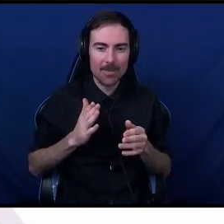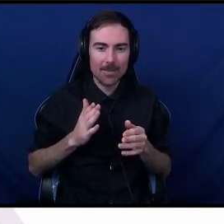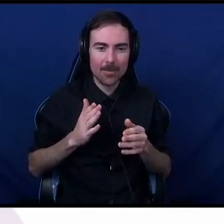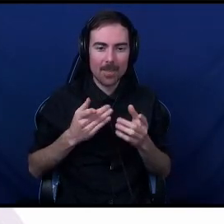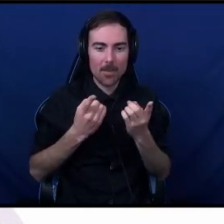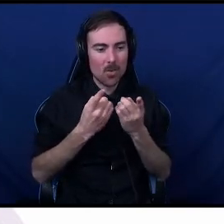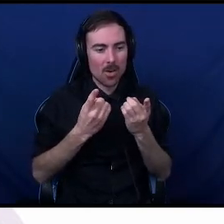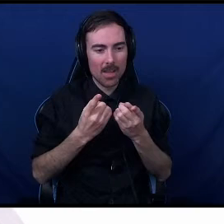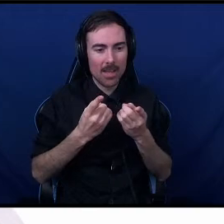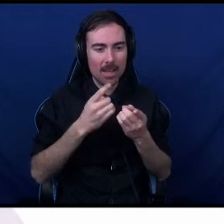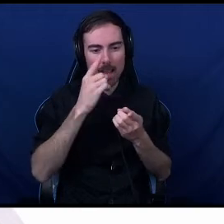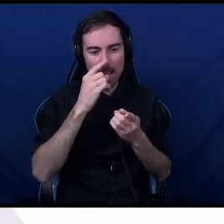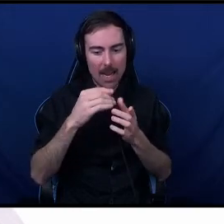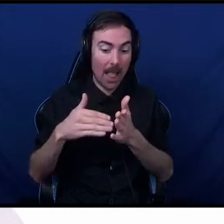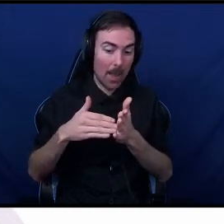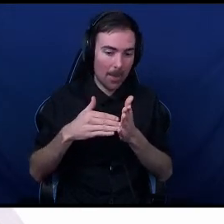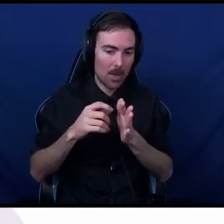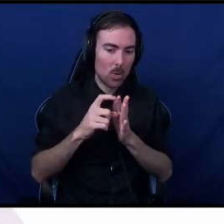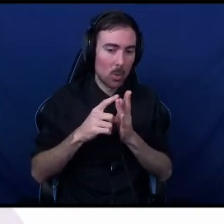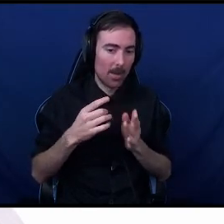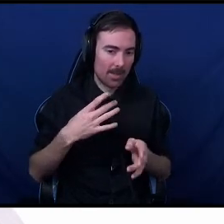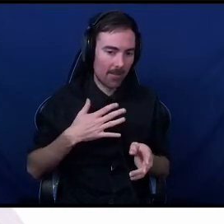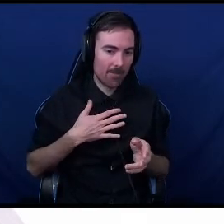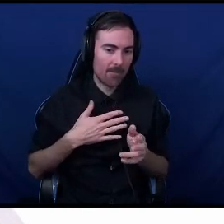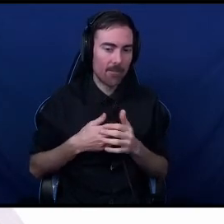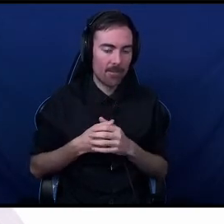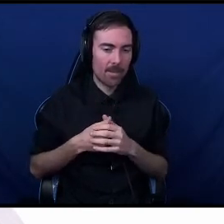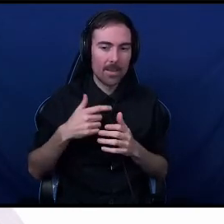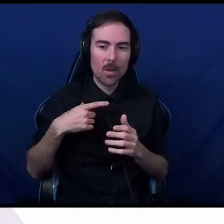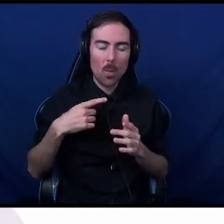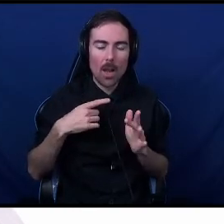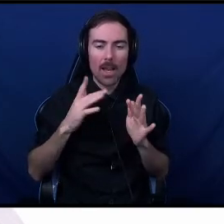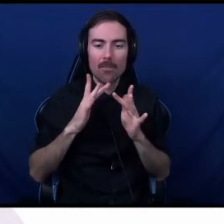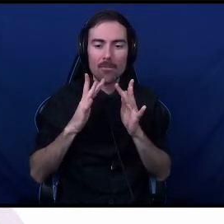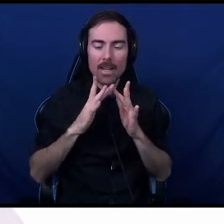that investing in ideas and technology and understanding